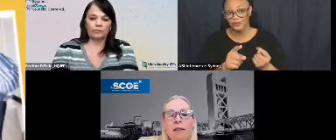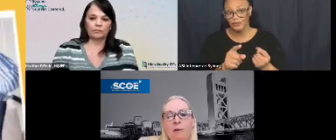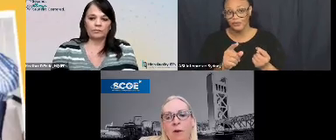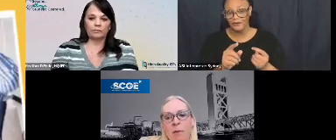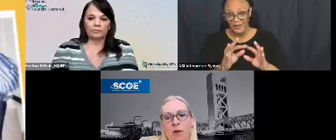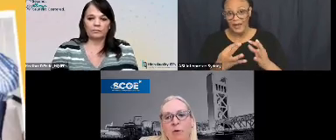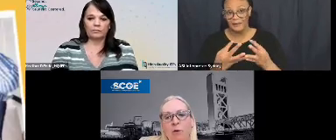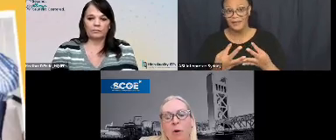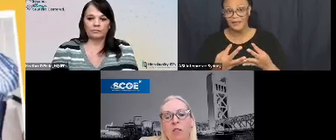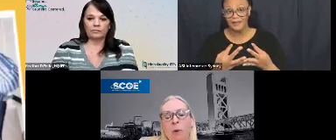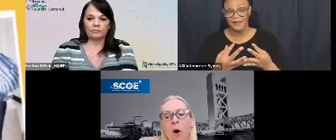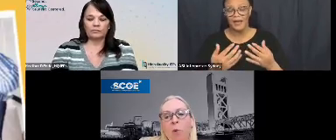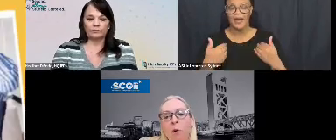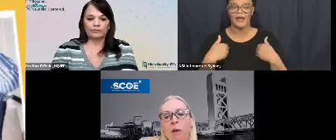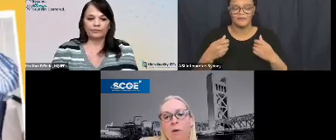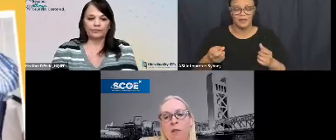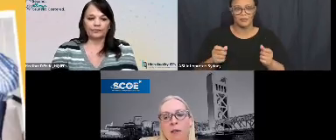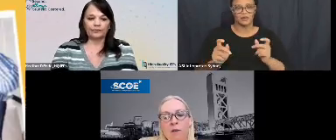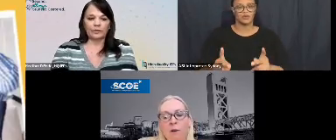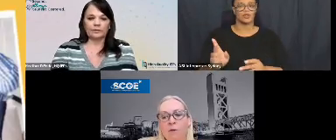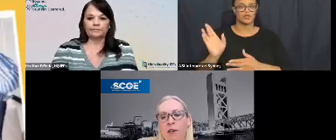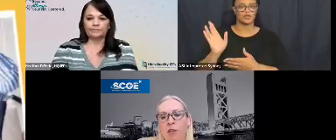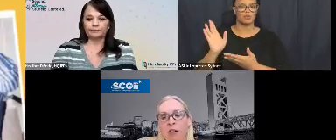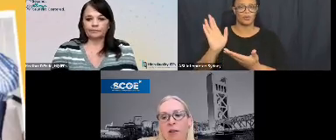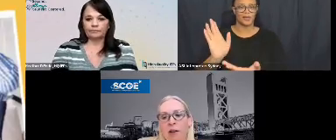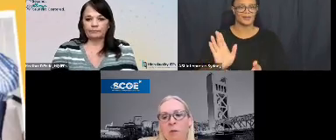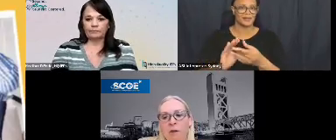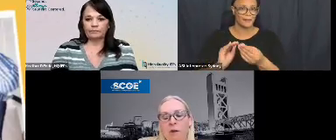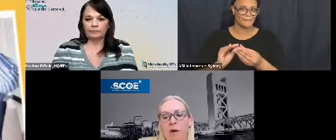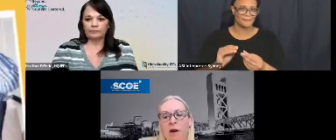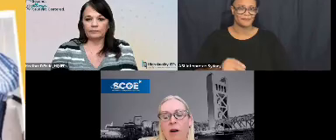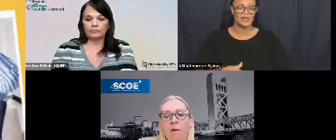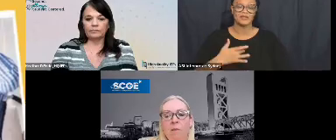bring this information forward. So, we hope we'll use these. Feel free to share these with your